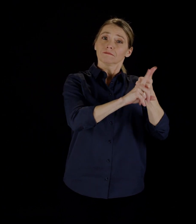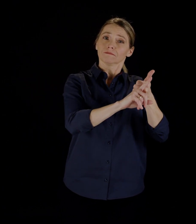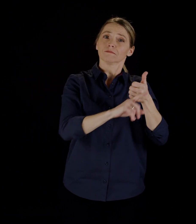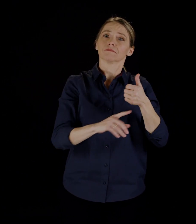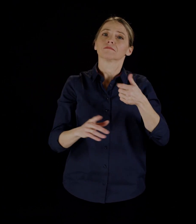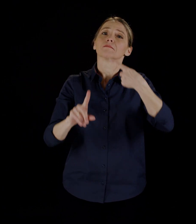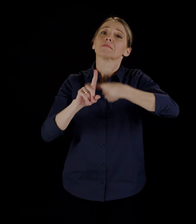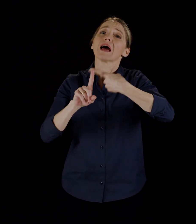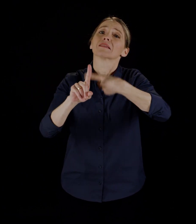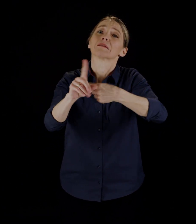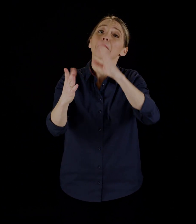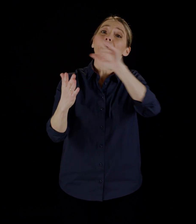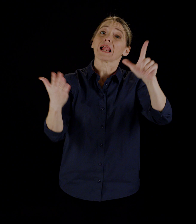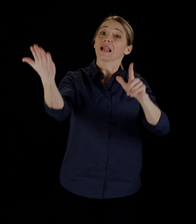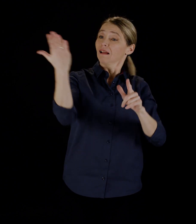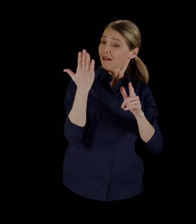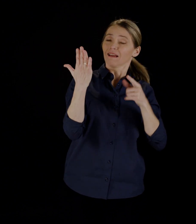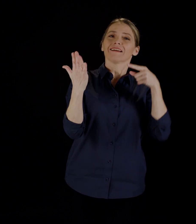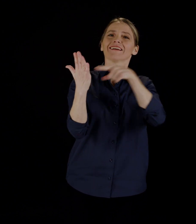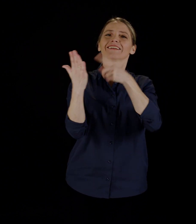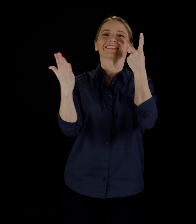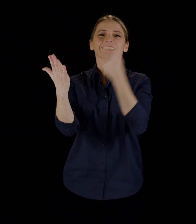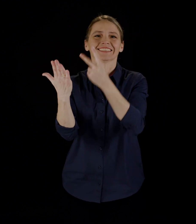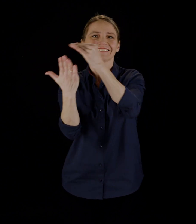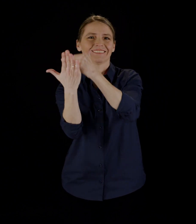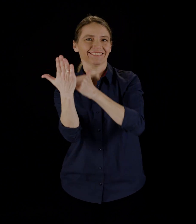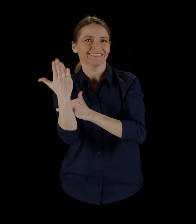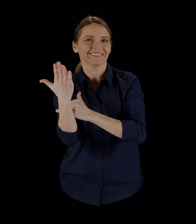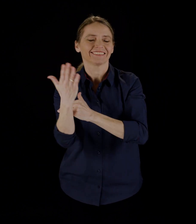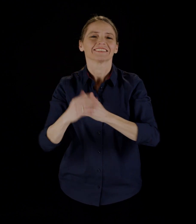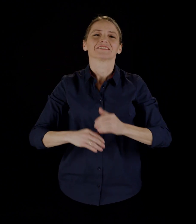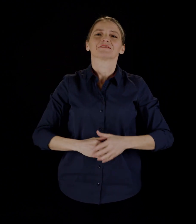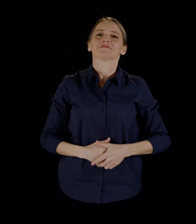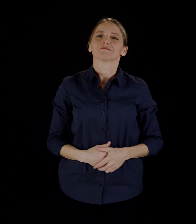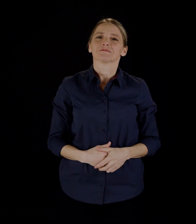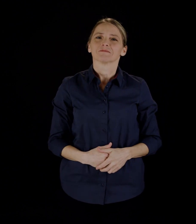Each service provider will identify all relevant fees on the bill.